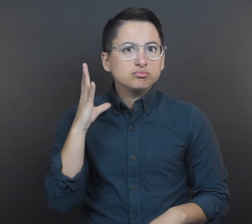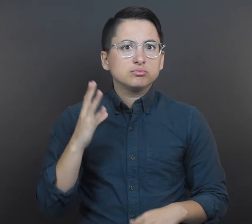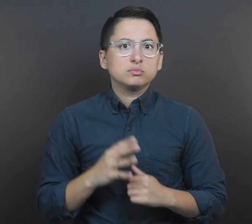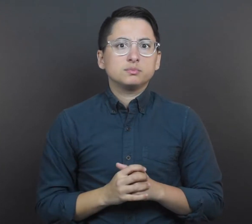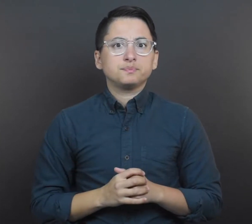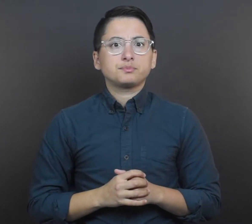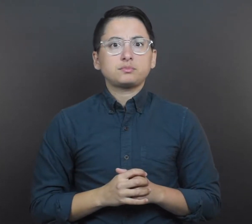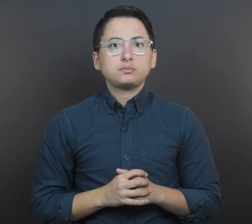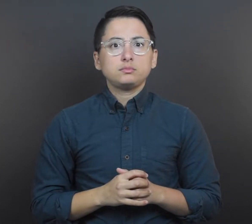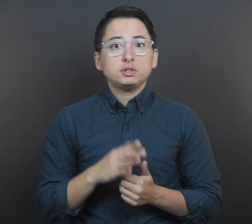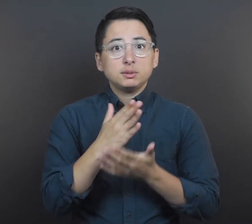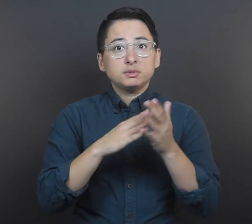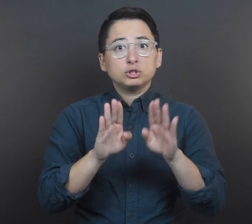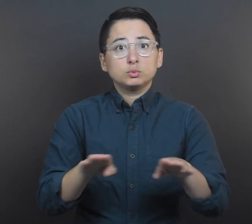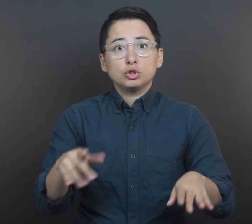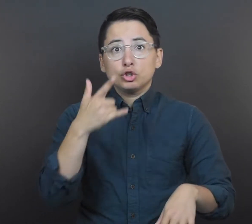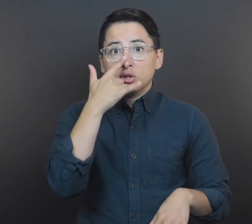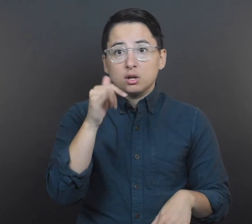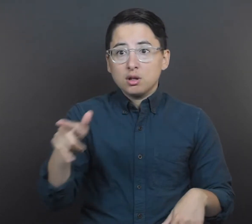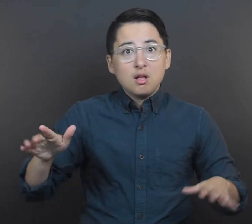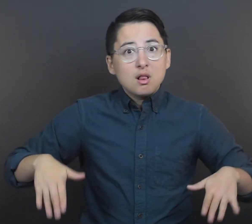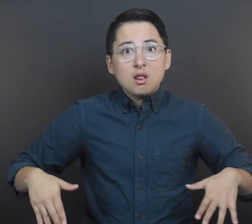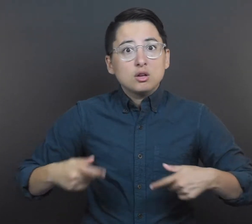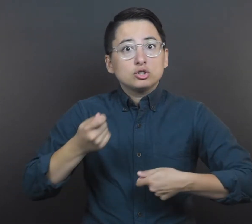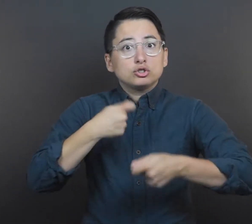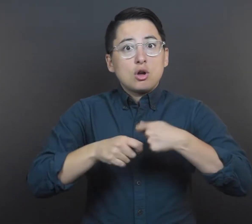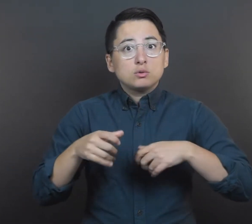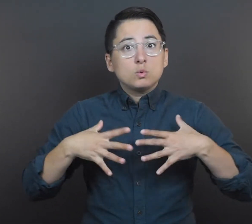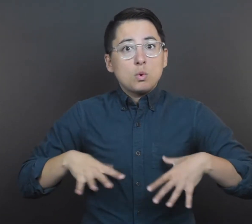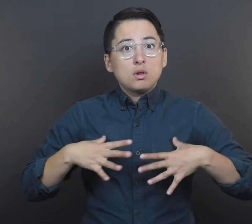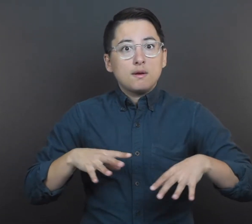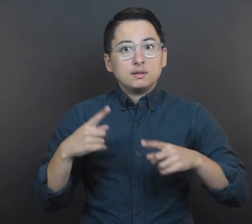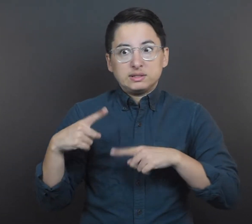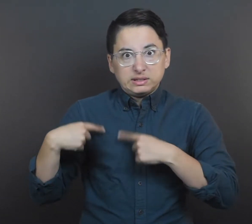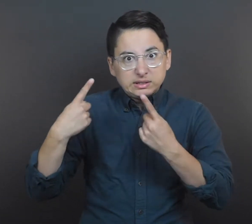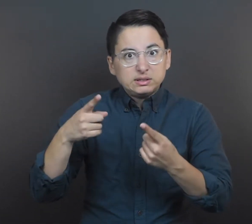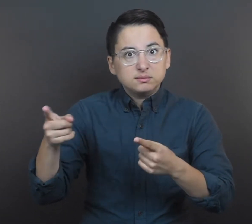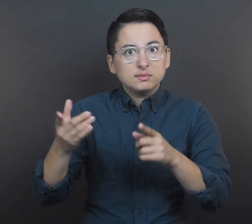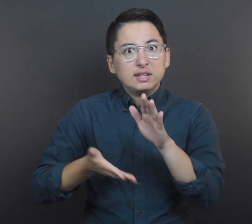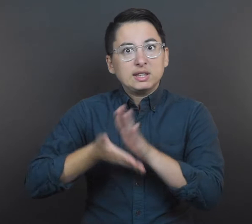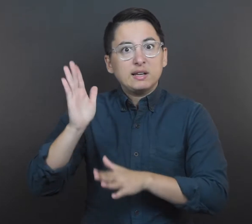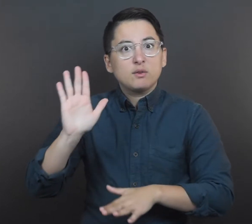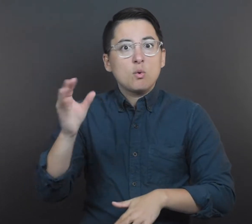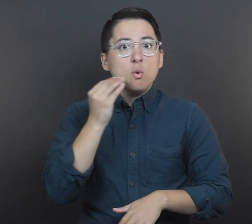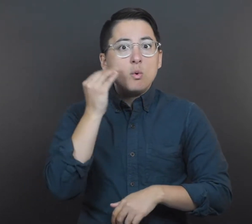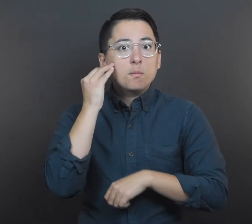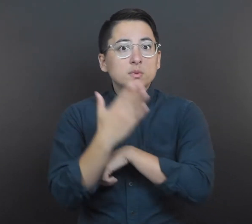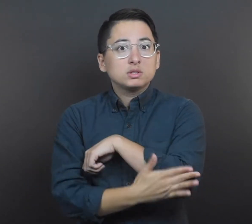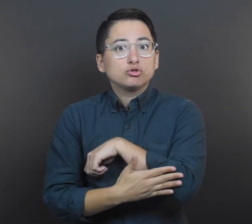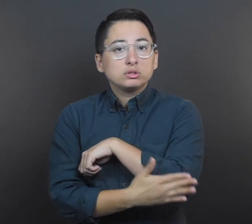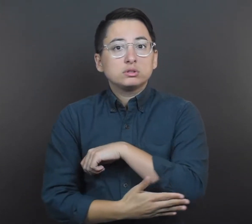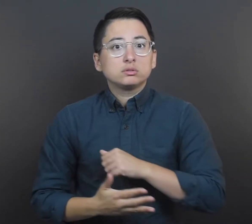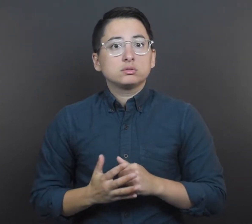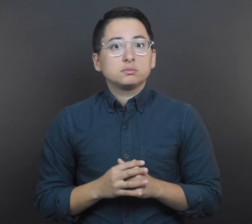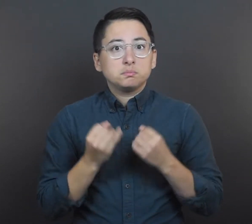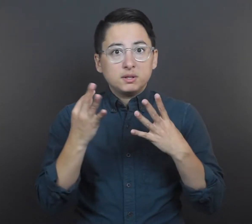they must be. “Some of the children look like they haven’t had a change of clothes since they left their country.